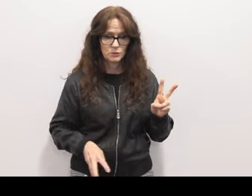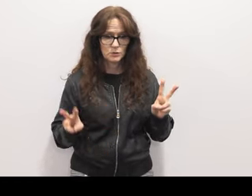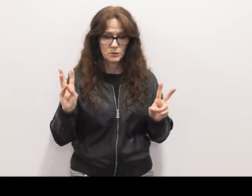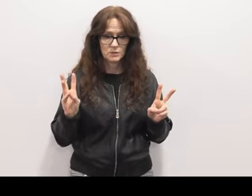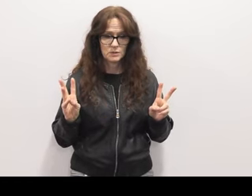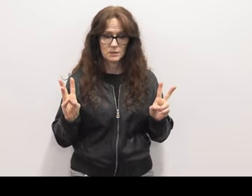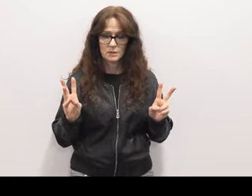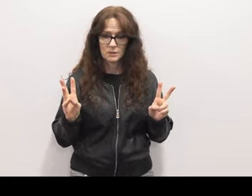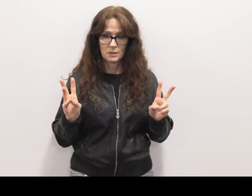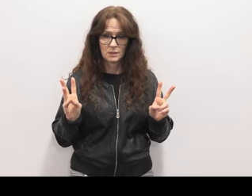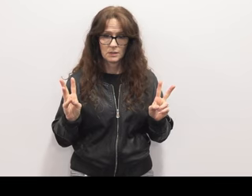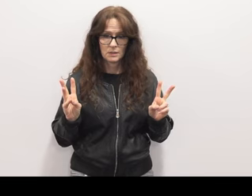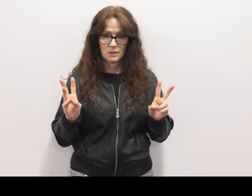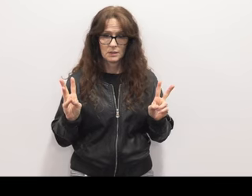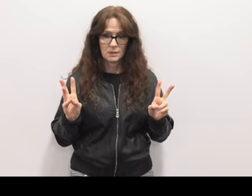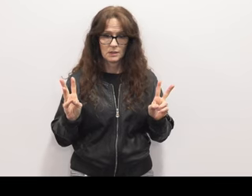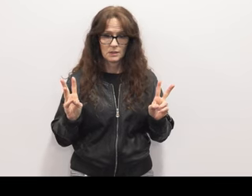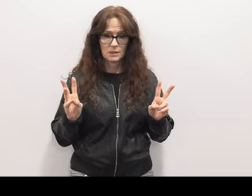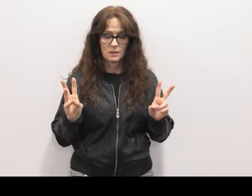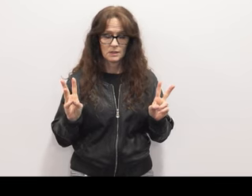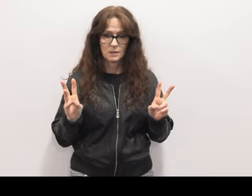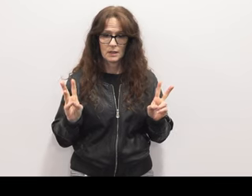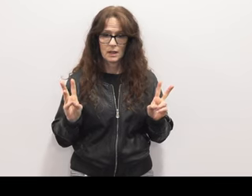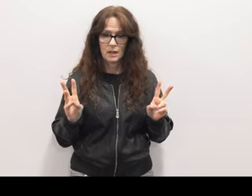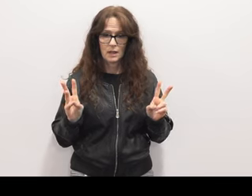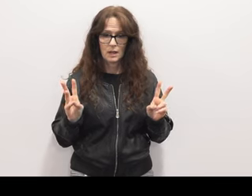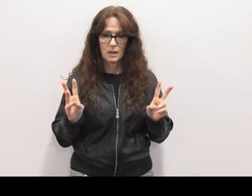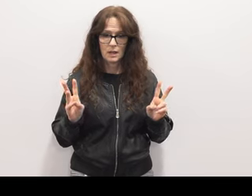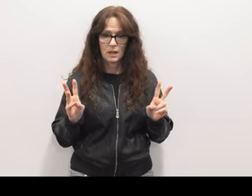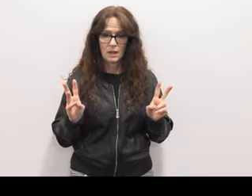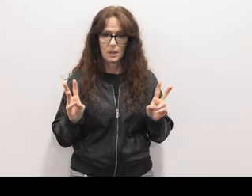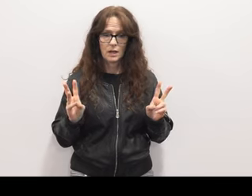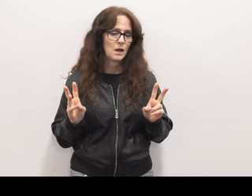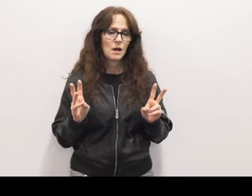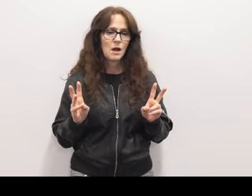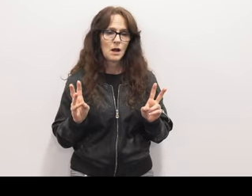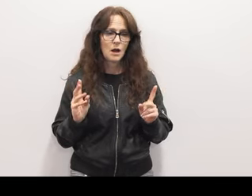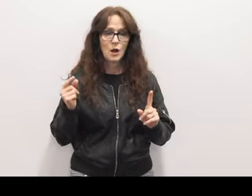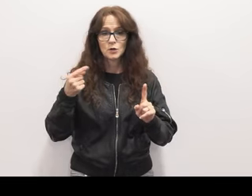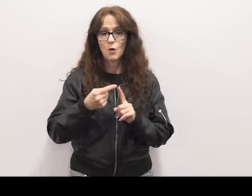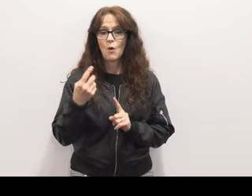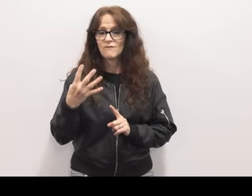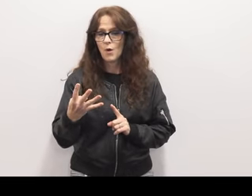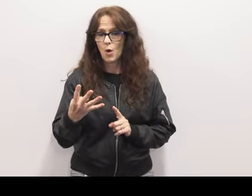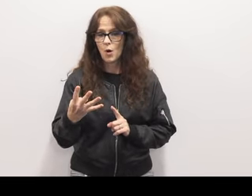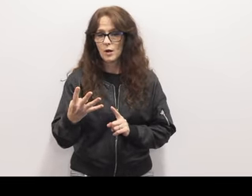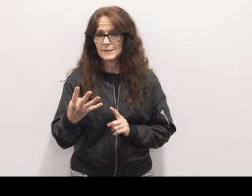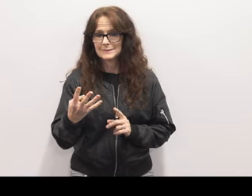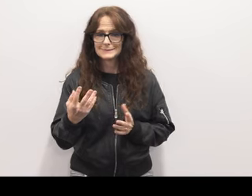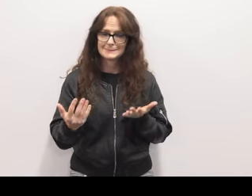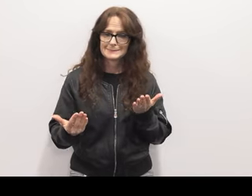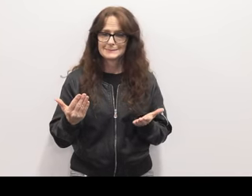So our sticking point I believe is goal four. For me, it's too broad.